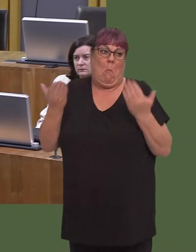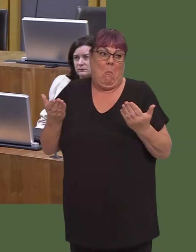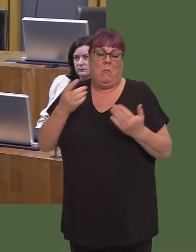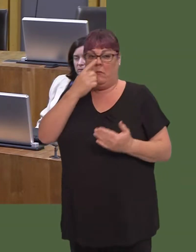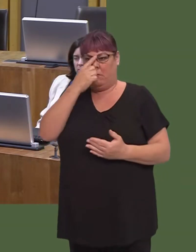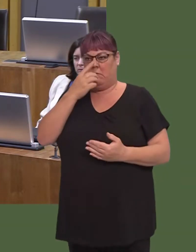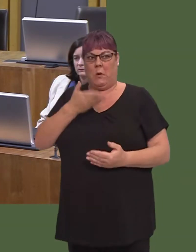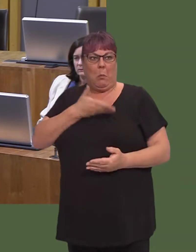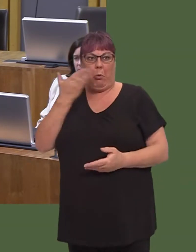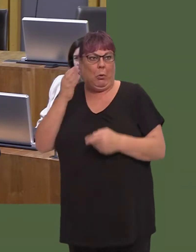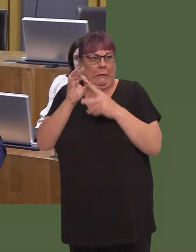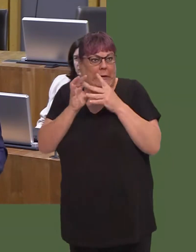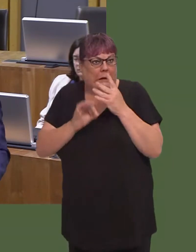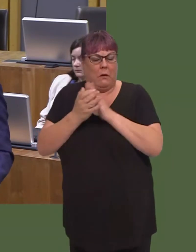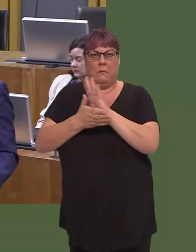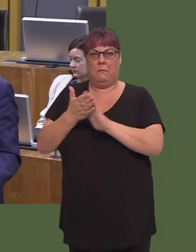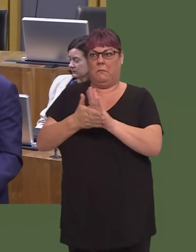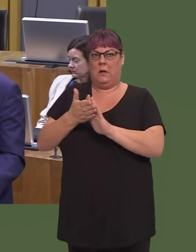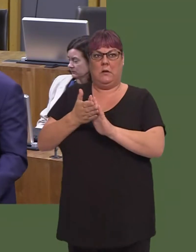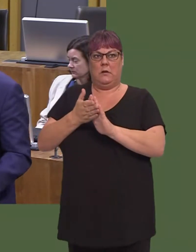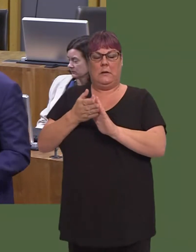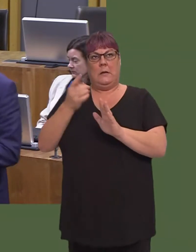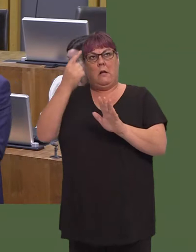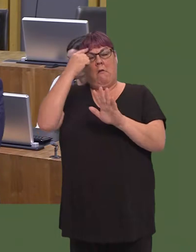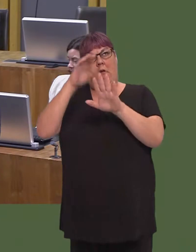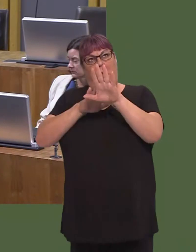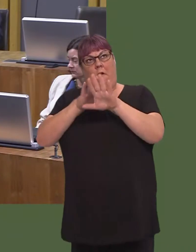People and Social Care. As I highlighted last week, your Government is slashing school meals